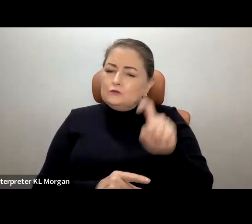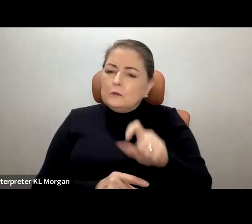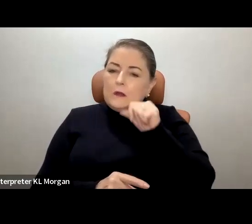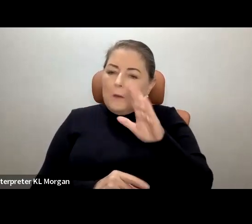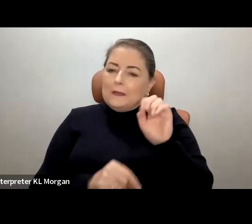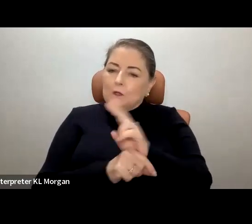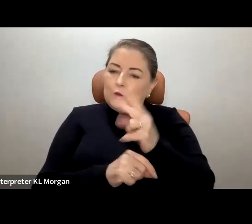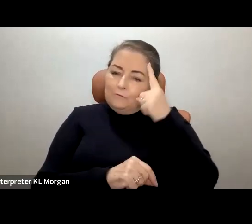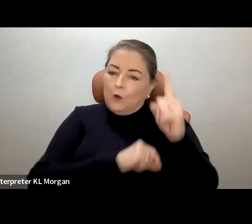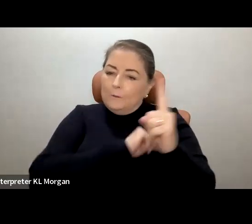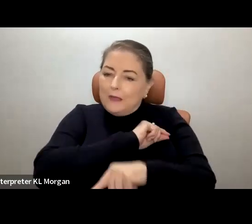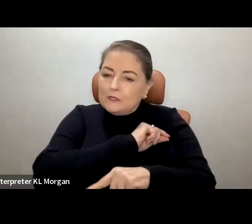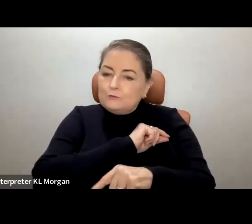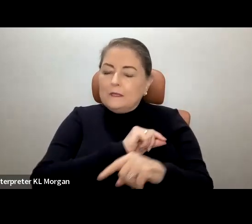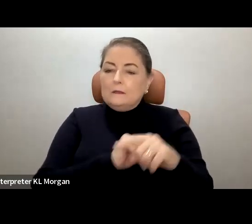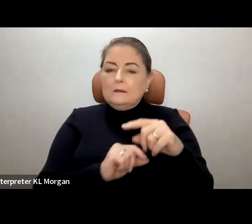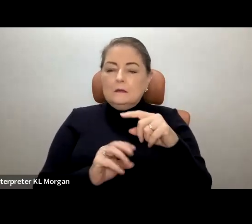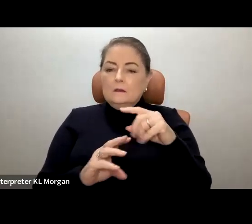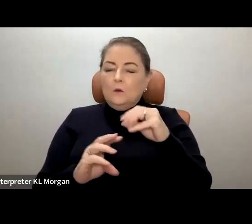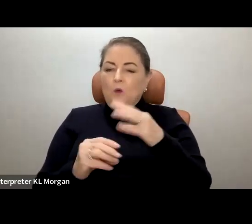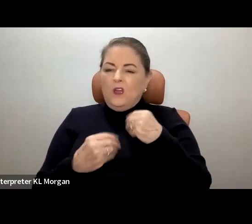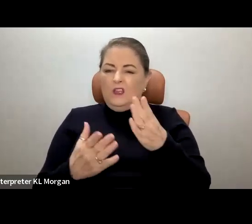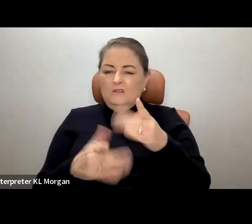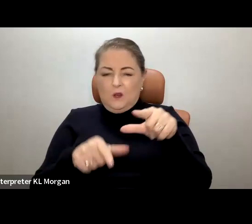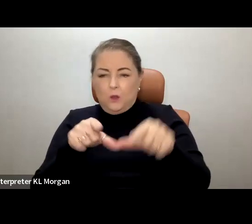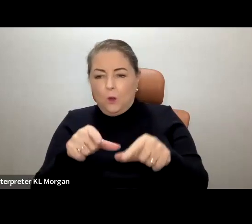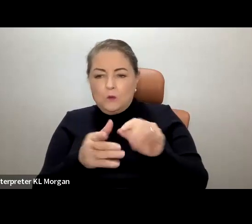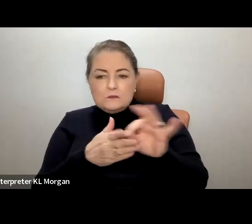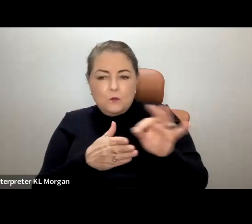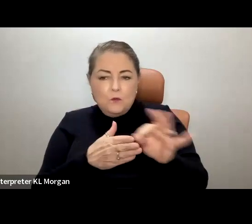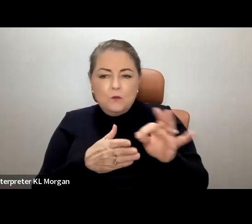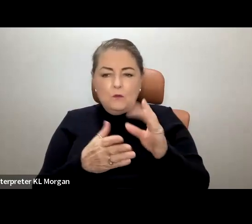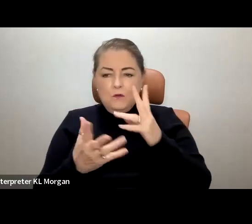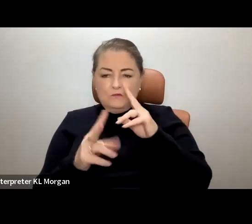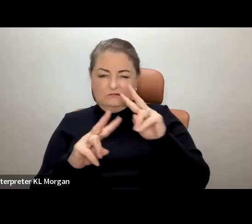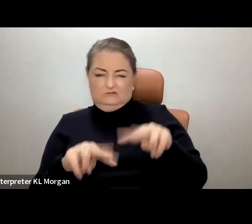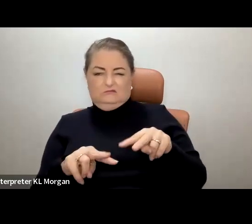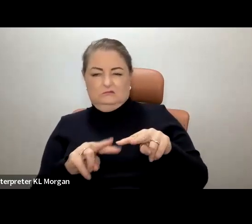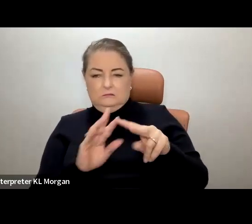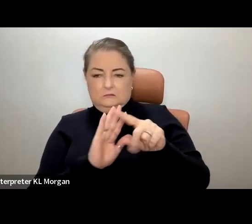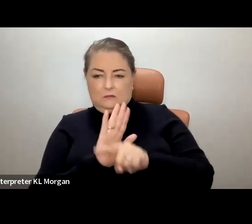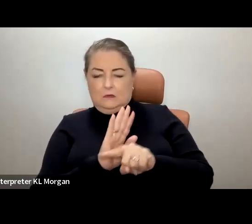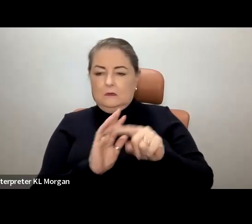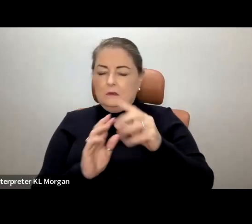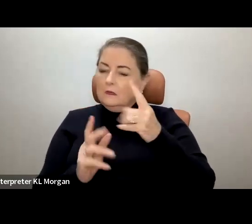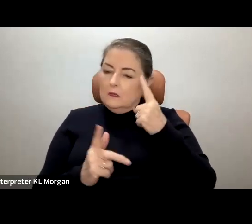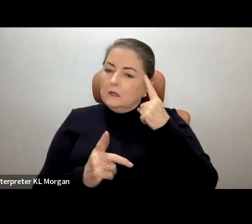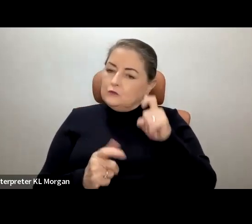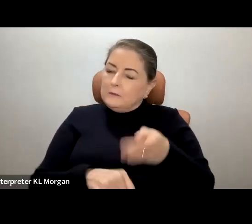people or, you know, give them a lower score on their review or whatever, it should be a tool for improving for conversation,